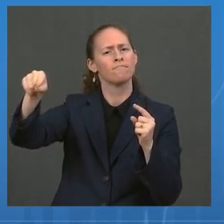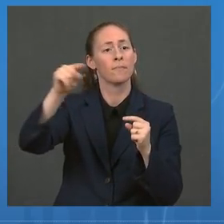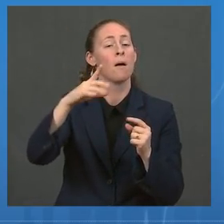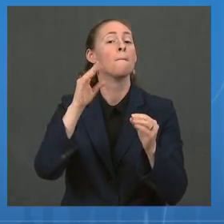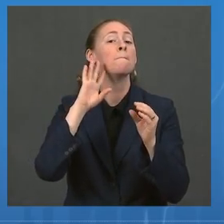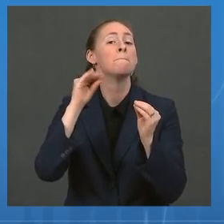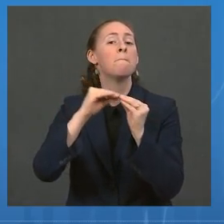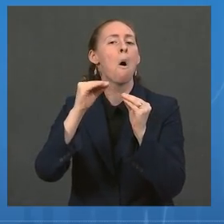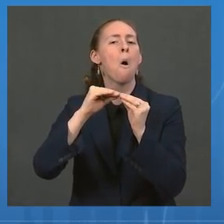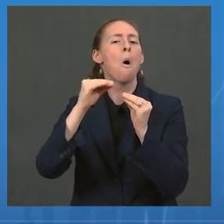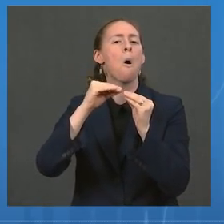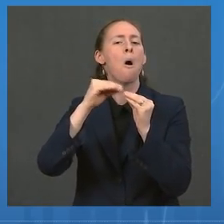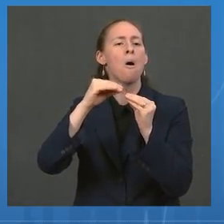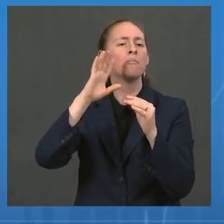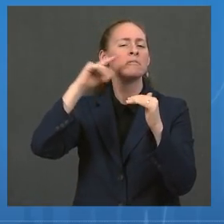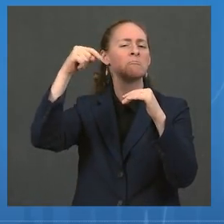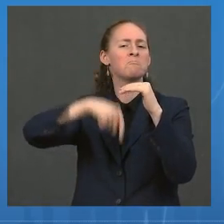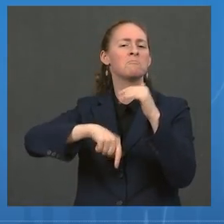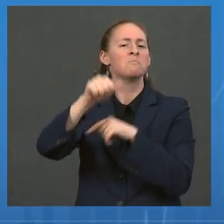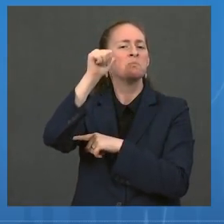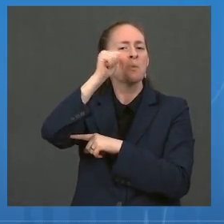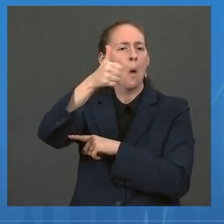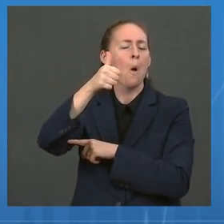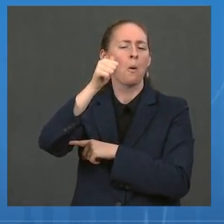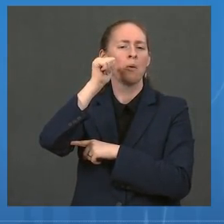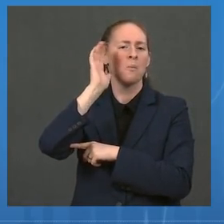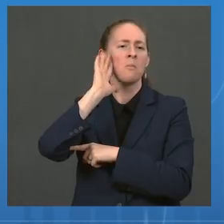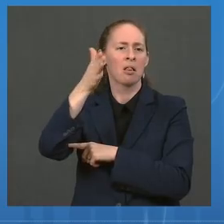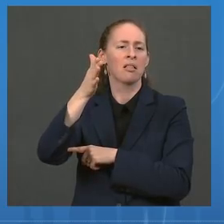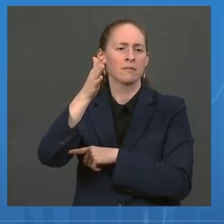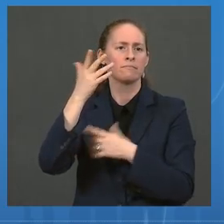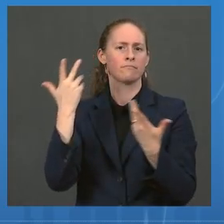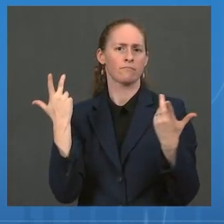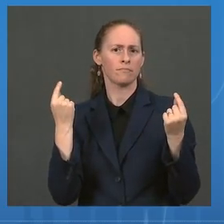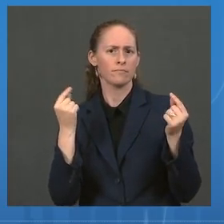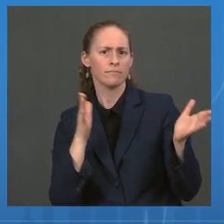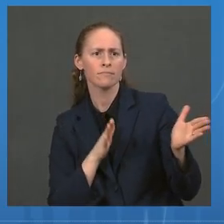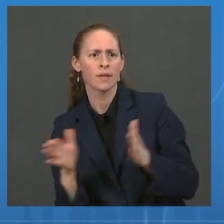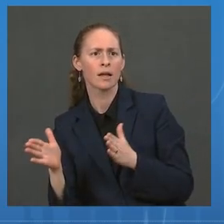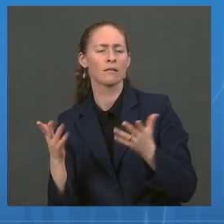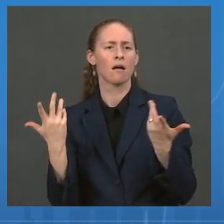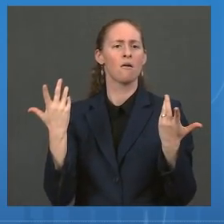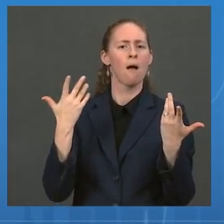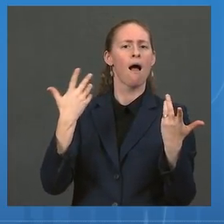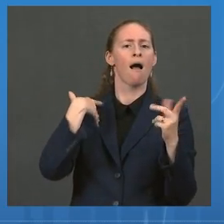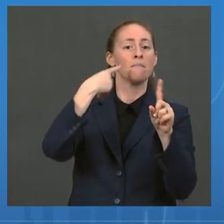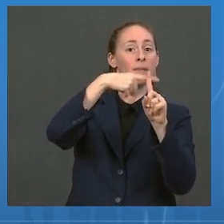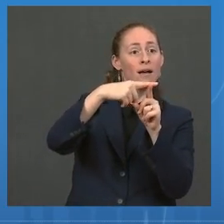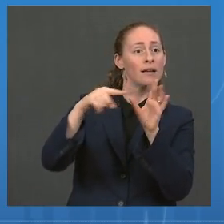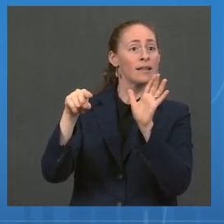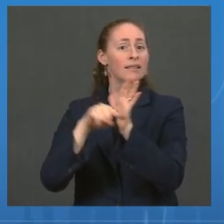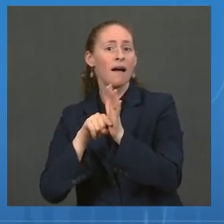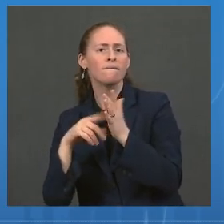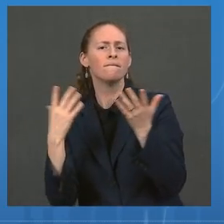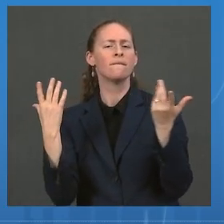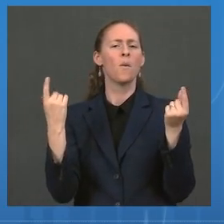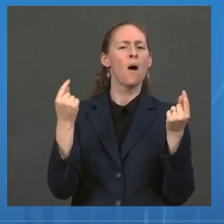those actions, the impact that they're having, the fact that vaccination requirements, as Dr. Murthy said, do indeed work. They're good for the economy.